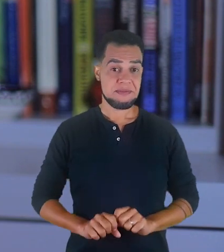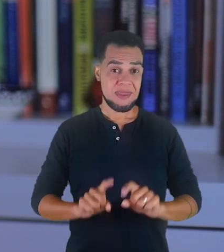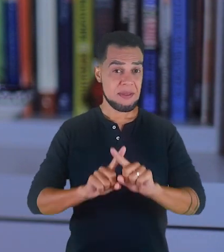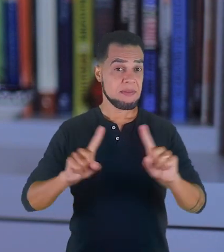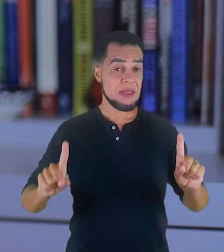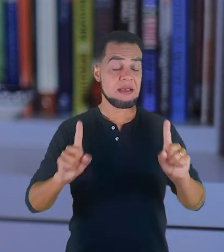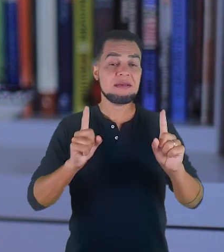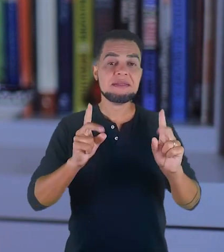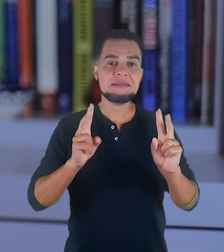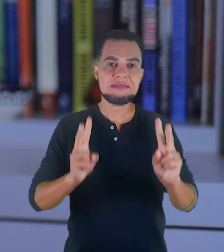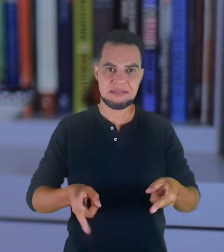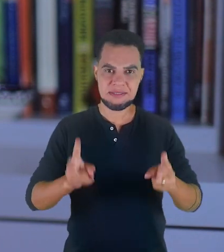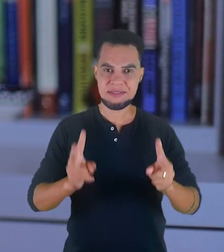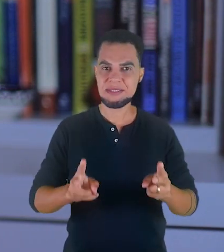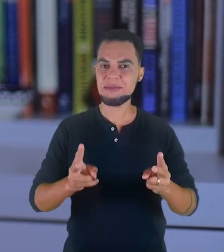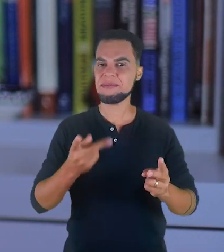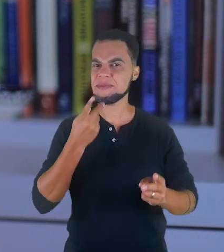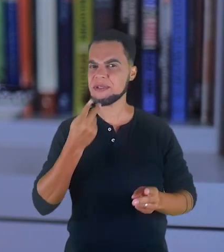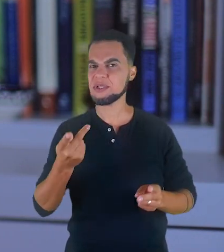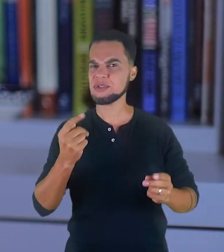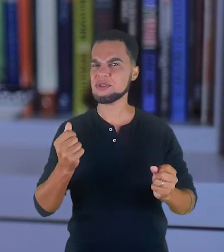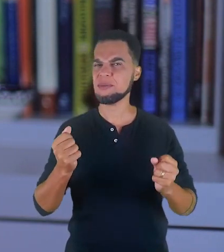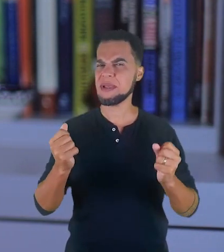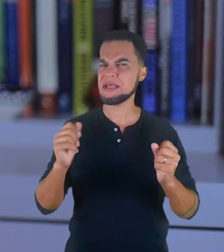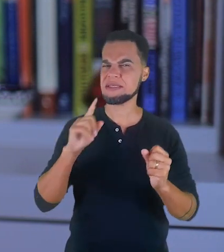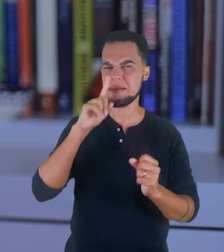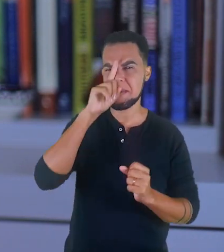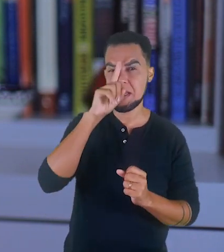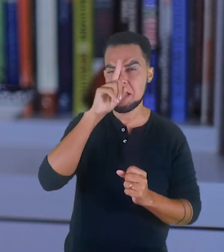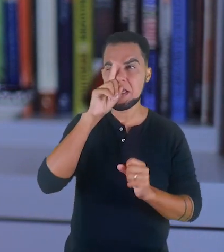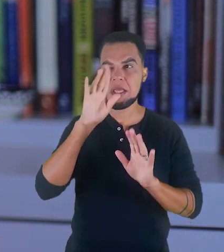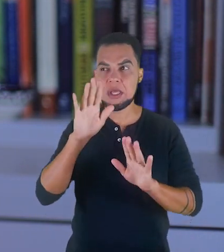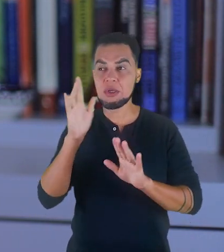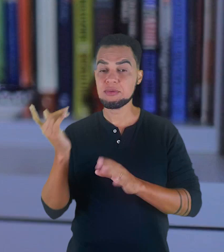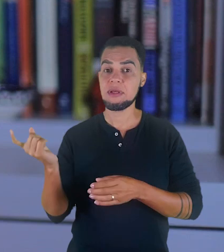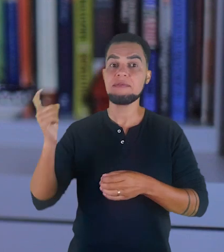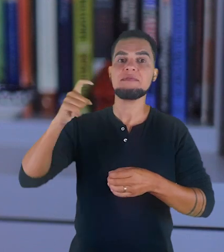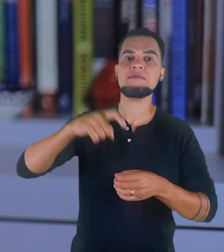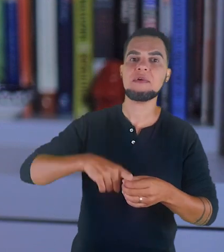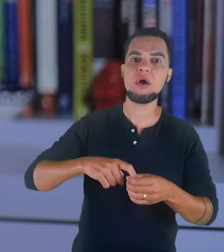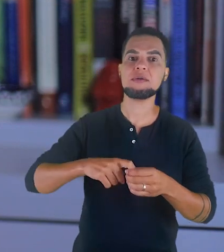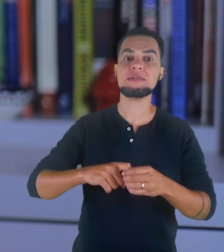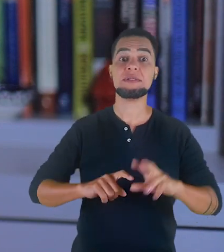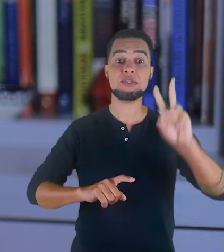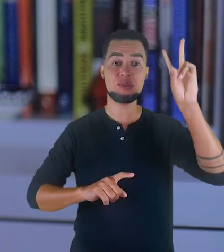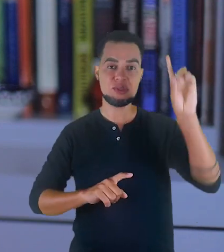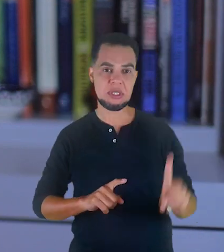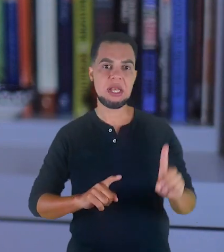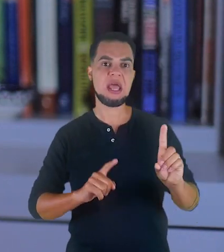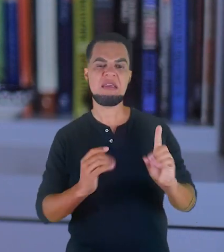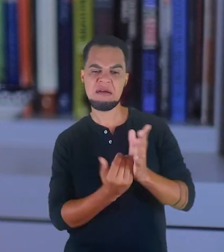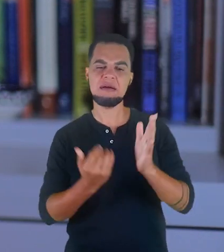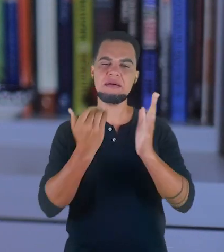but always under the threat, the menace of the return of the Far-right to office,